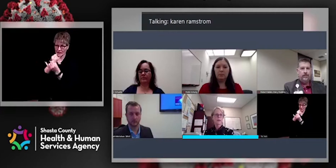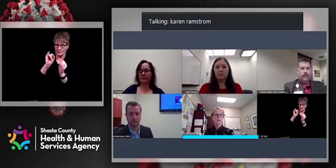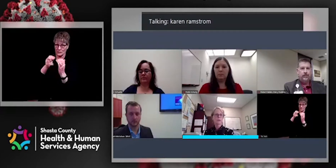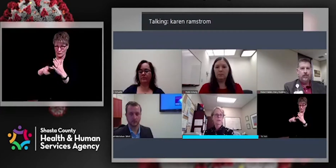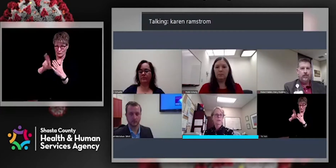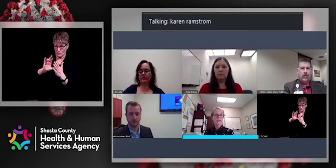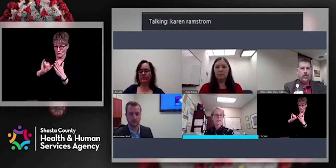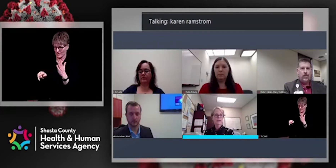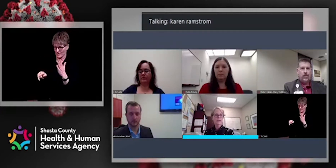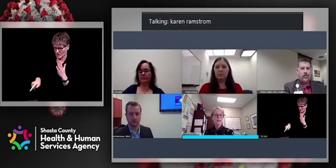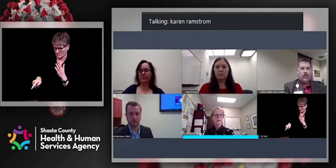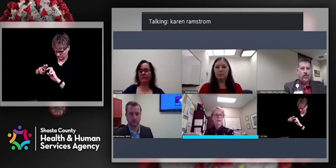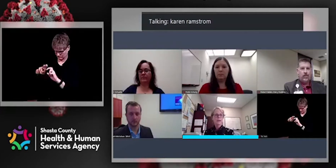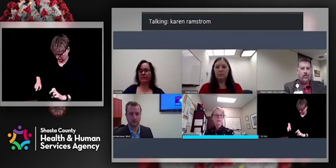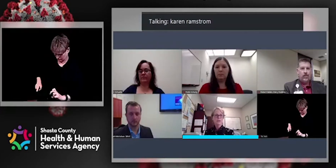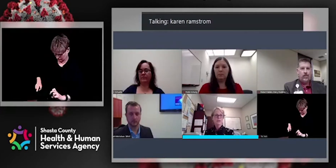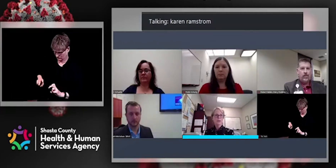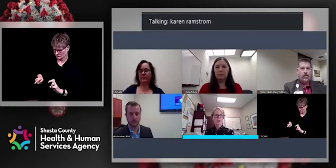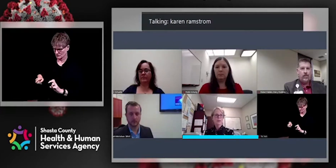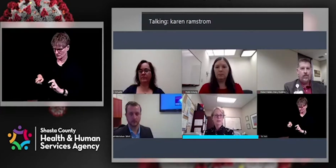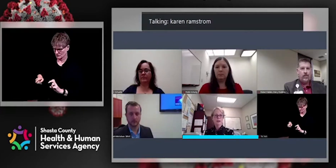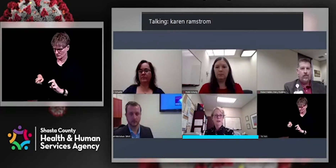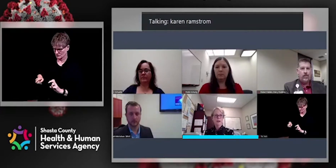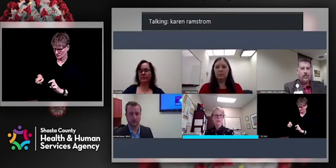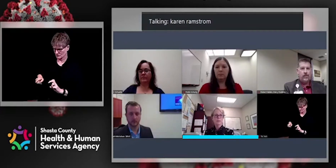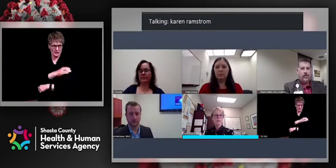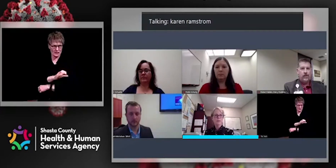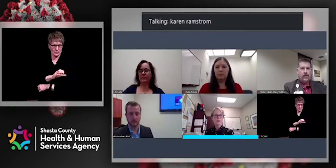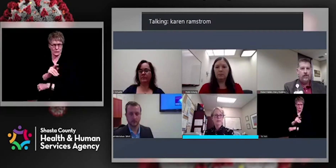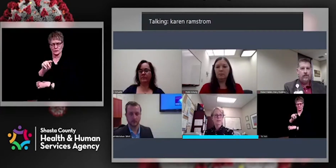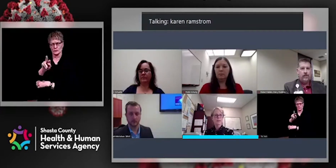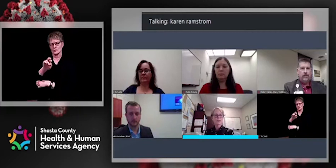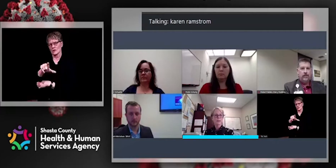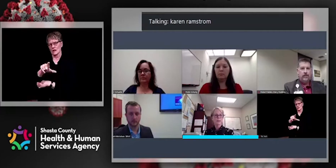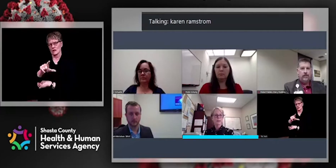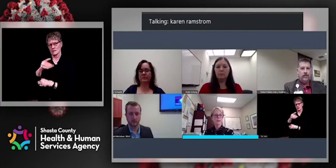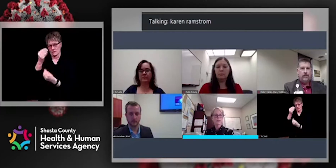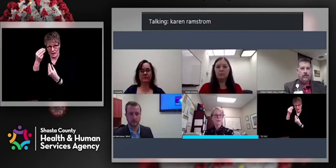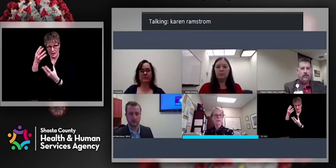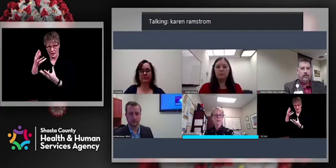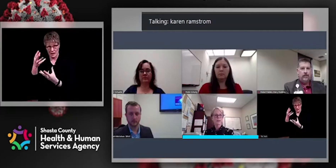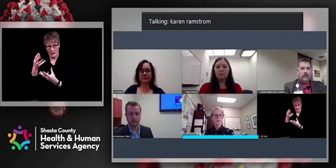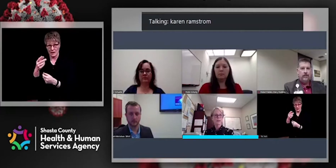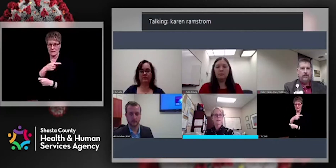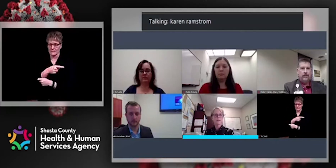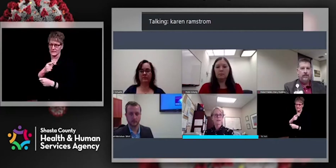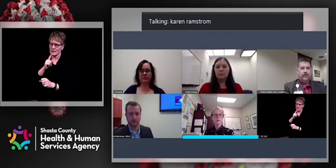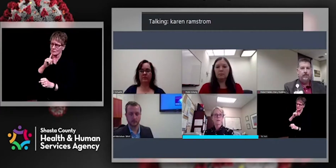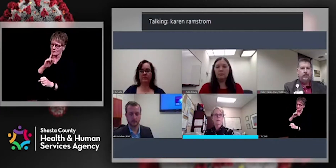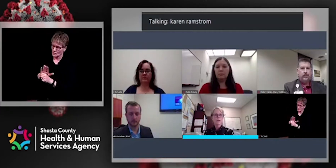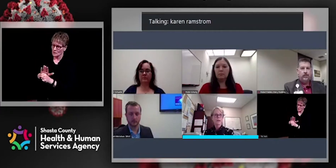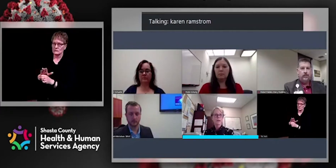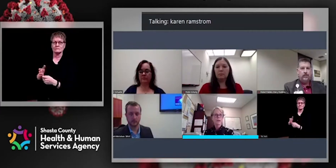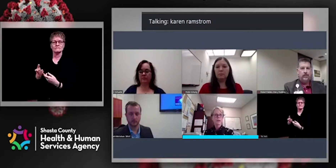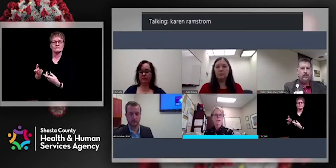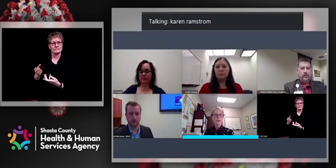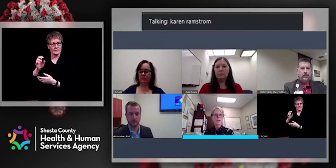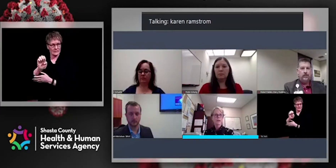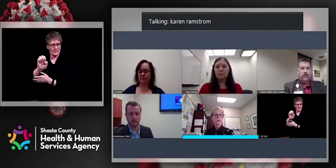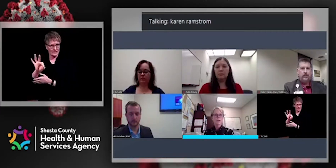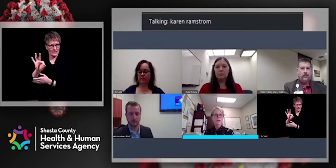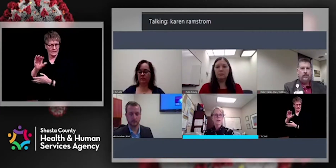clinical trial data and found promising findings. They confirmed the efficacy and safety findings